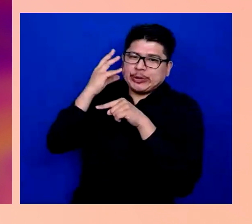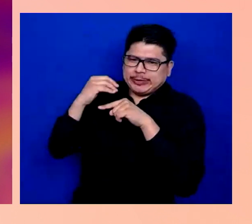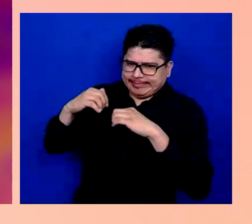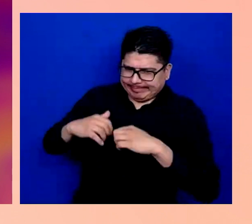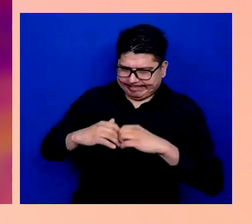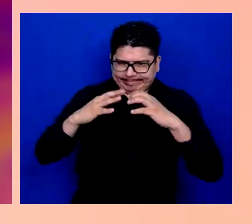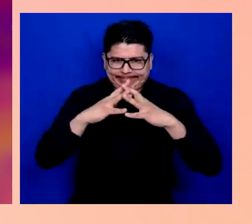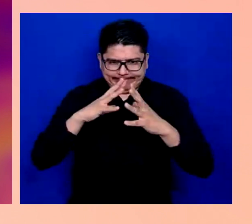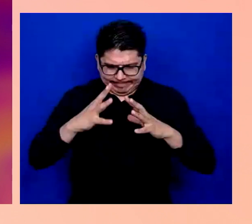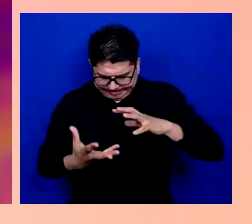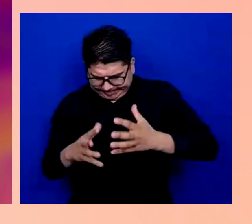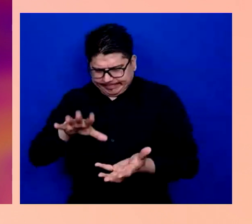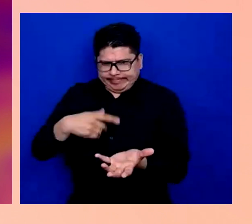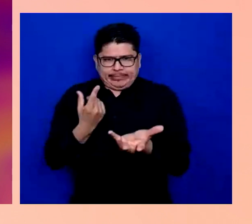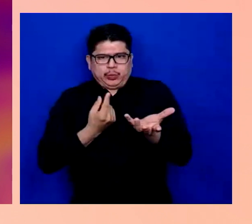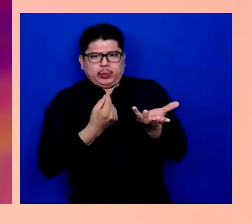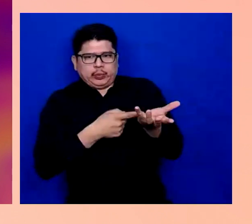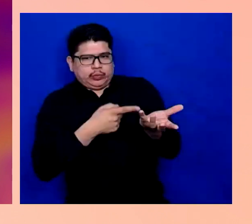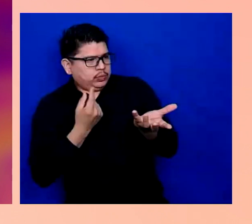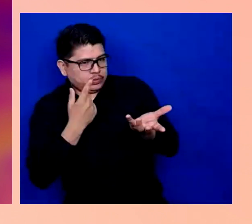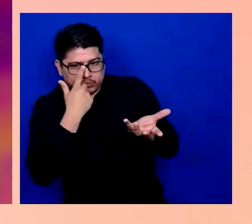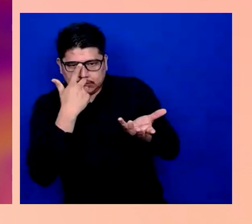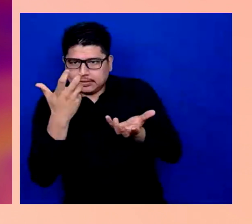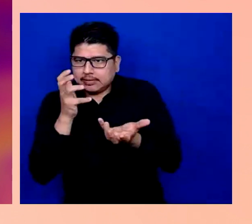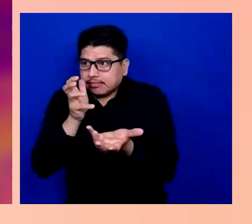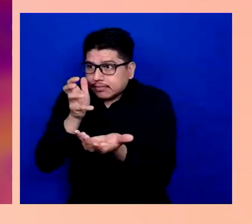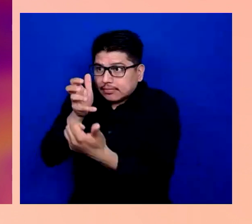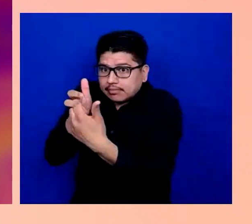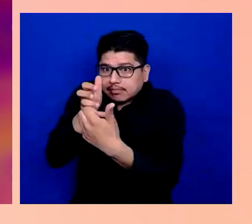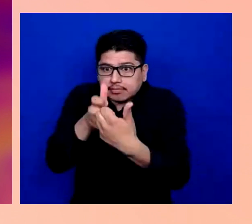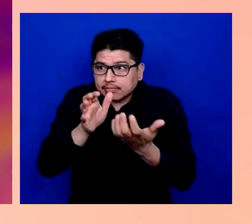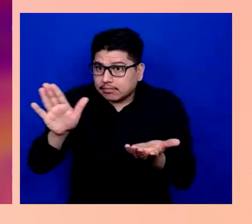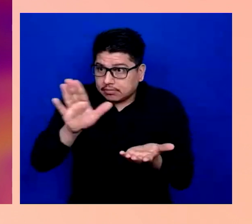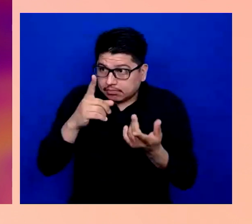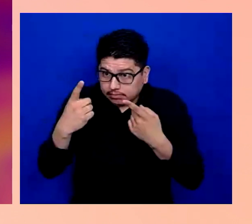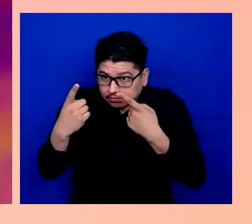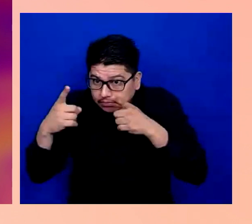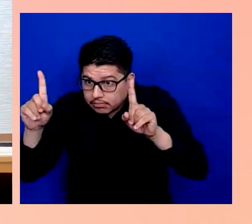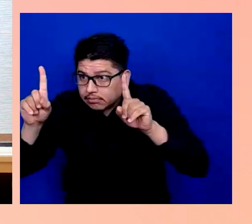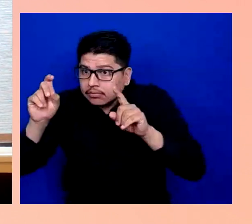the way that you want to achieve the things you want to achieve, that's where the issue is.